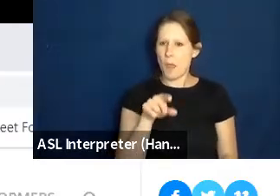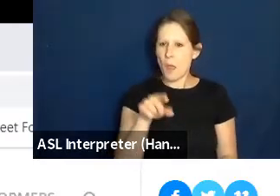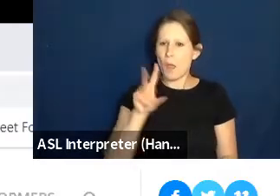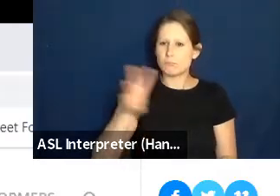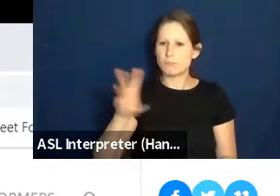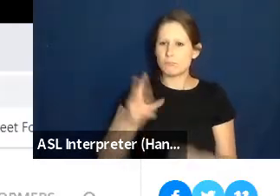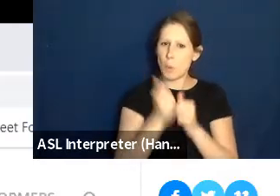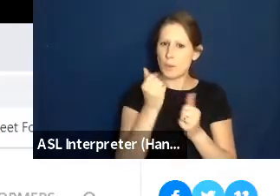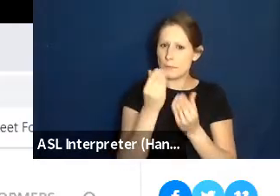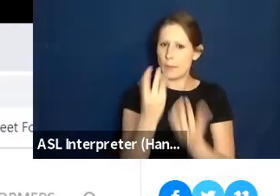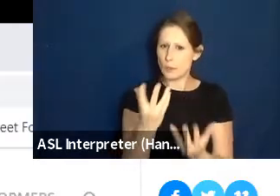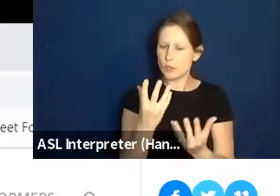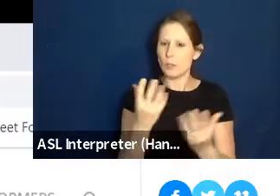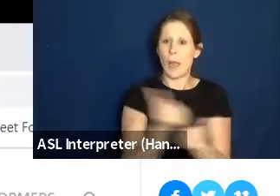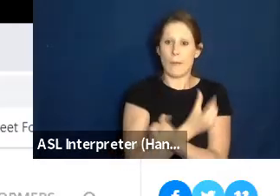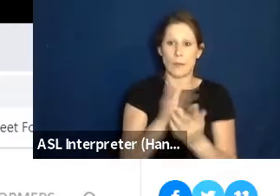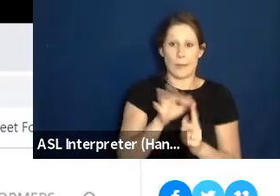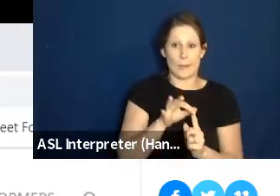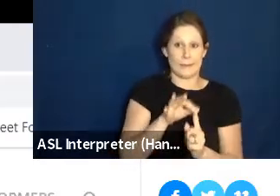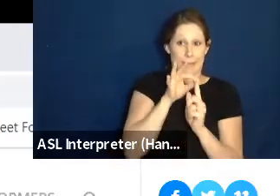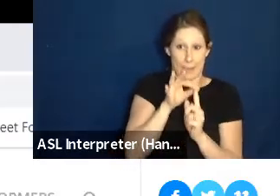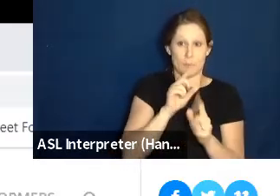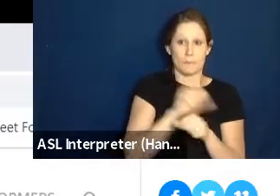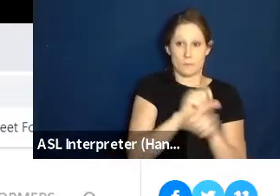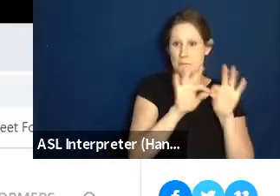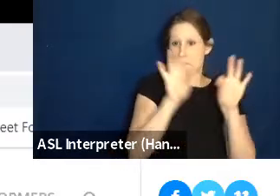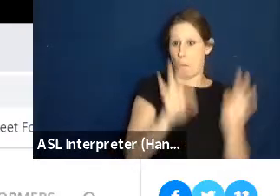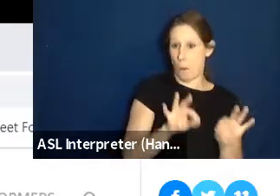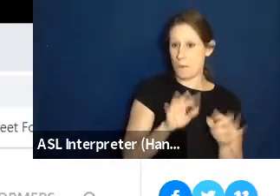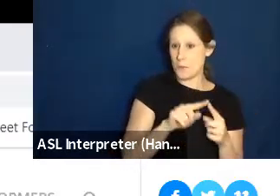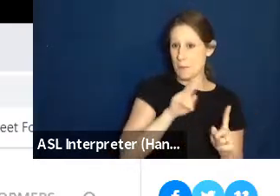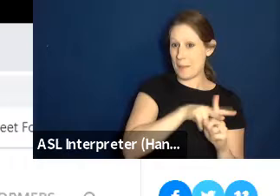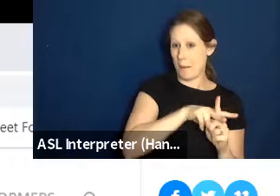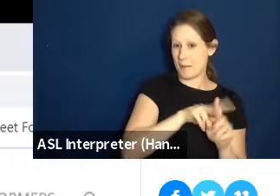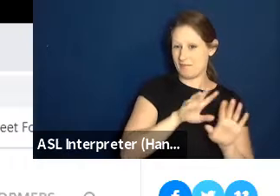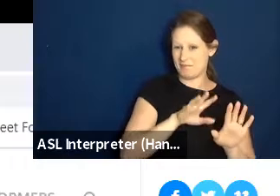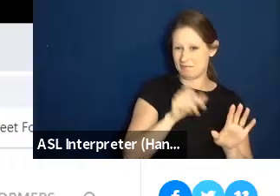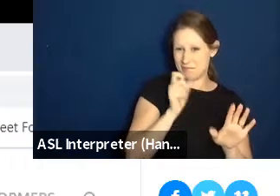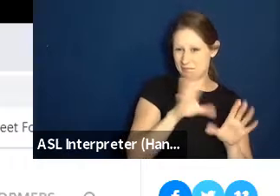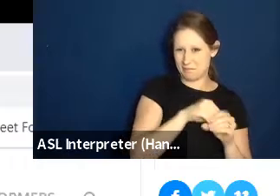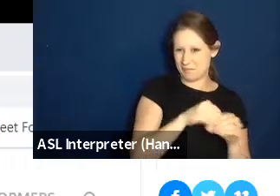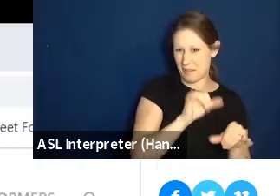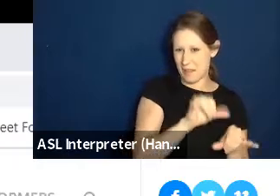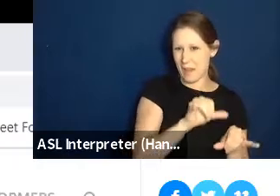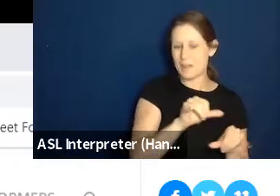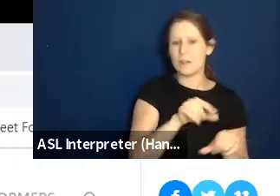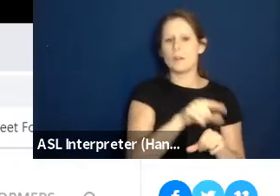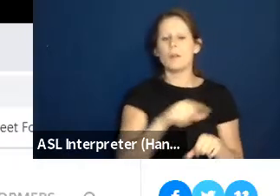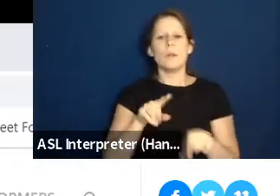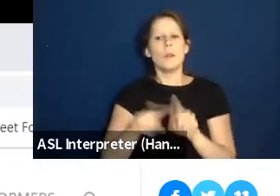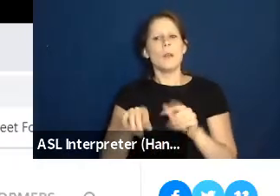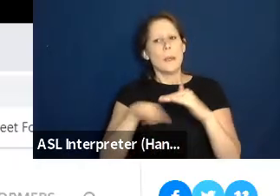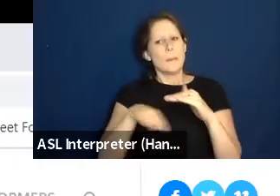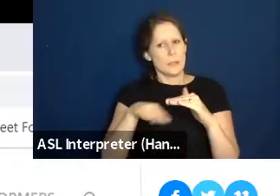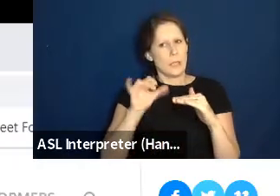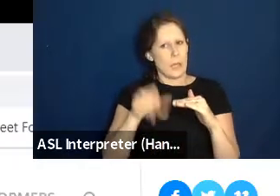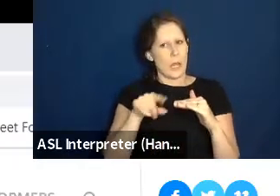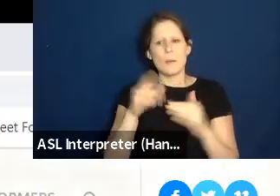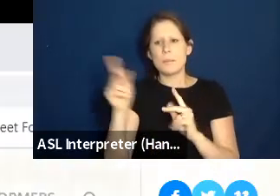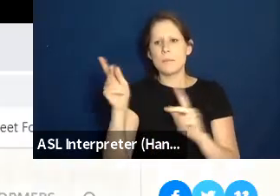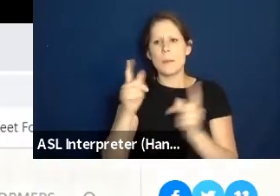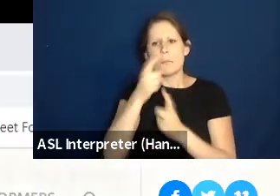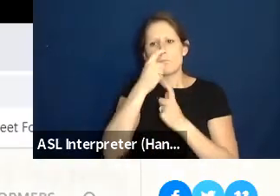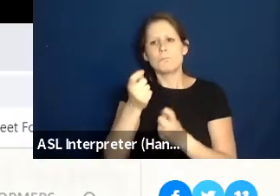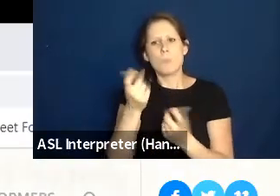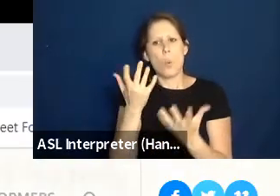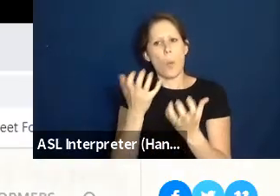but the actual form to apply to be certified. It's facing people who are interested in being ArtSafe,